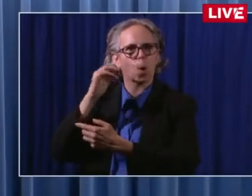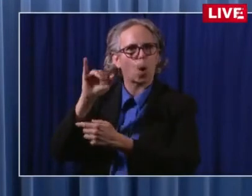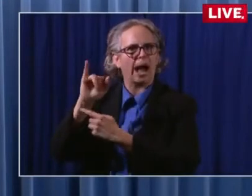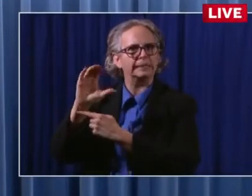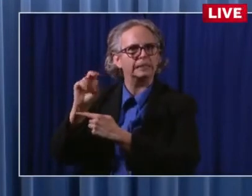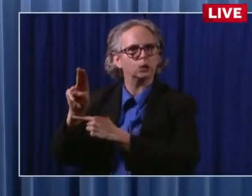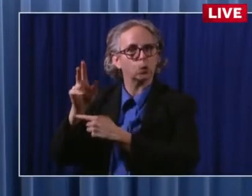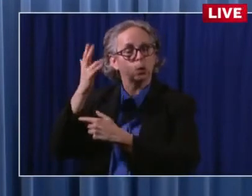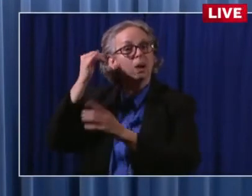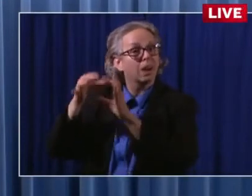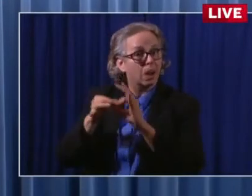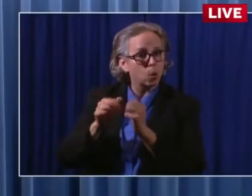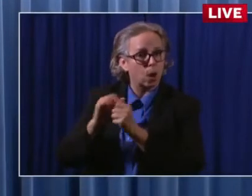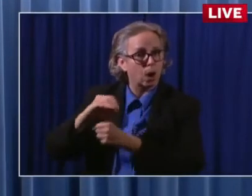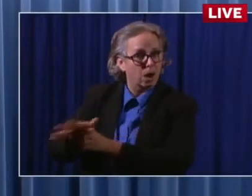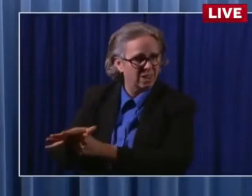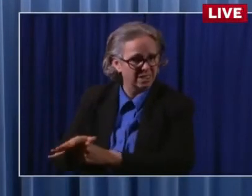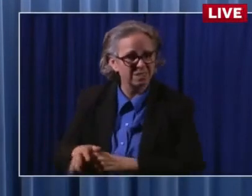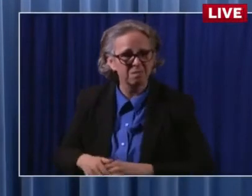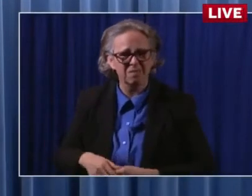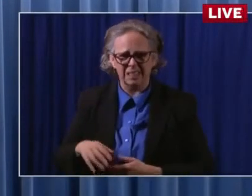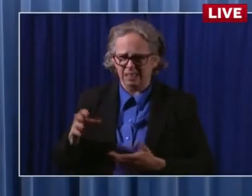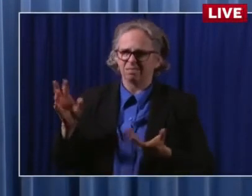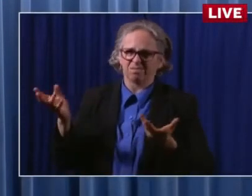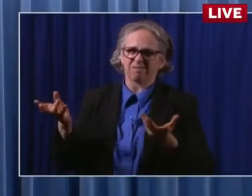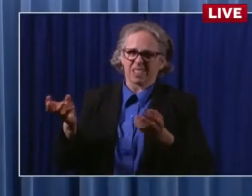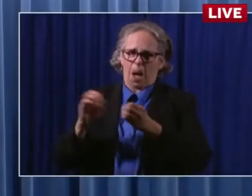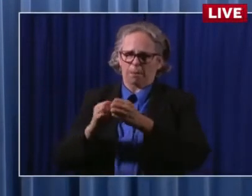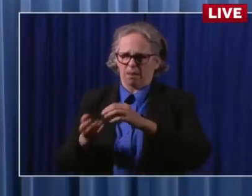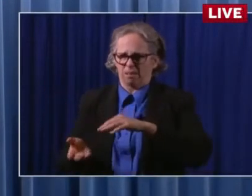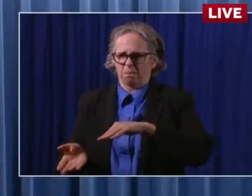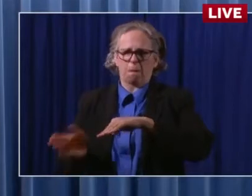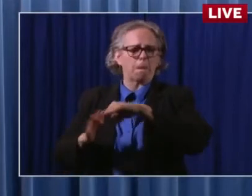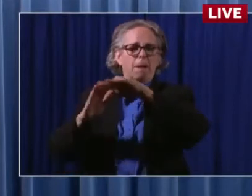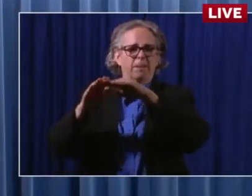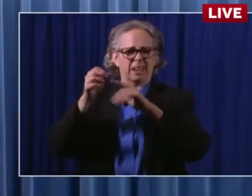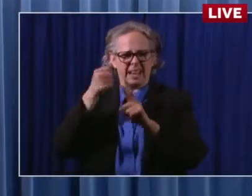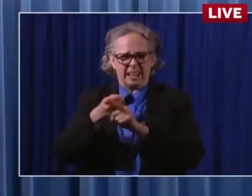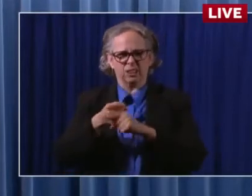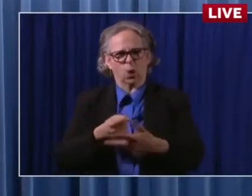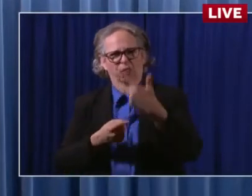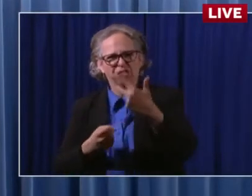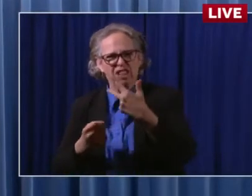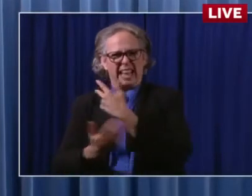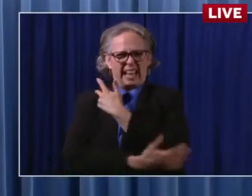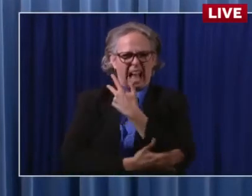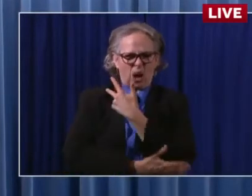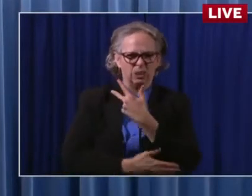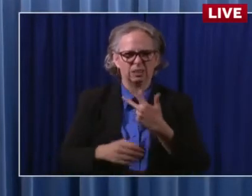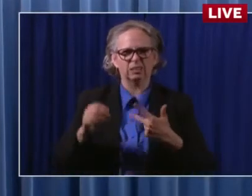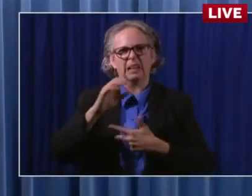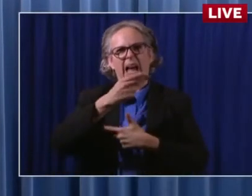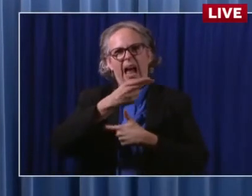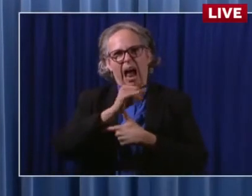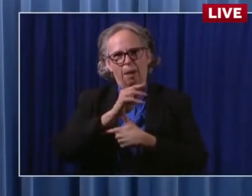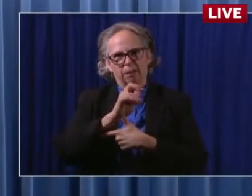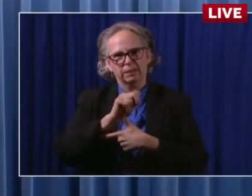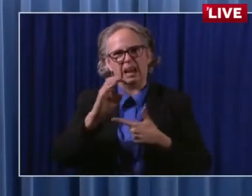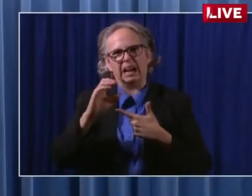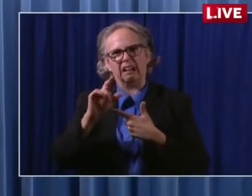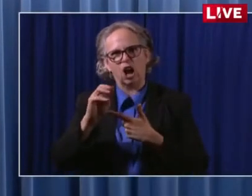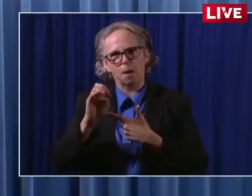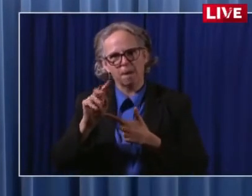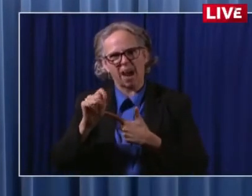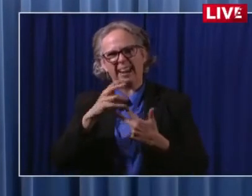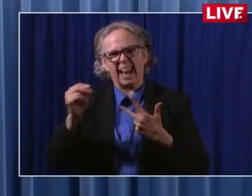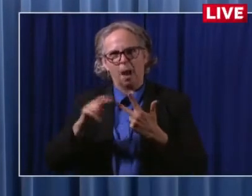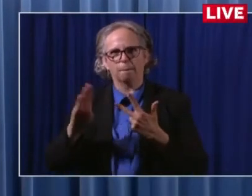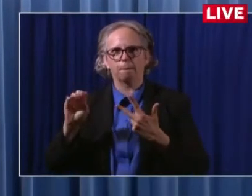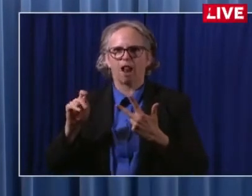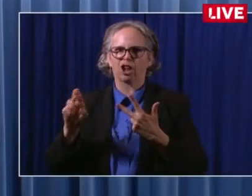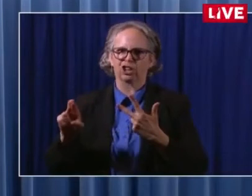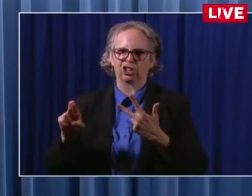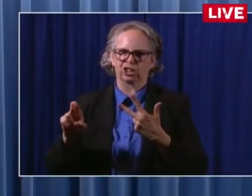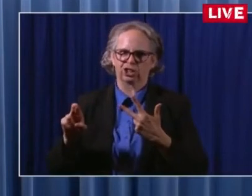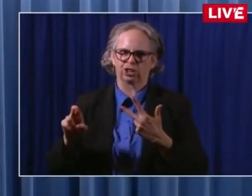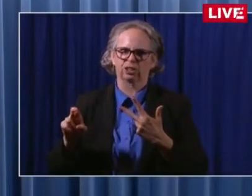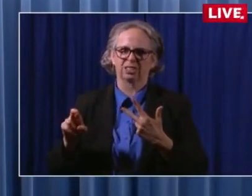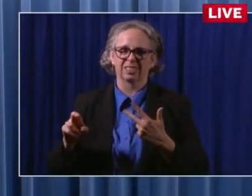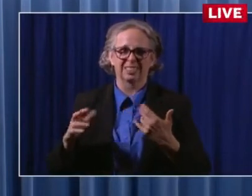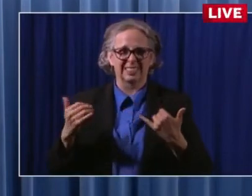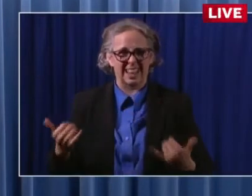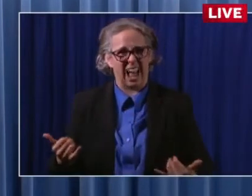SO THAT METRIC MOVING UP HAD AN IMPACT ON THOSE THREE COUNTIES THAT YOU SEE IN THE FARTHEST SOUTHWESTERN PART OF THE STATE OF OHIO.